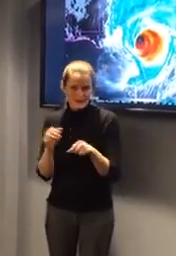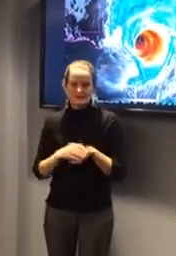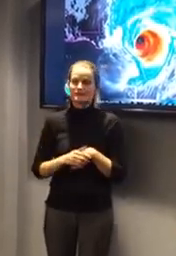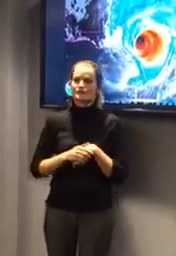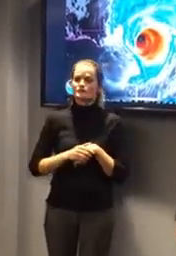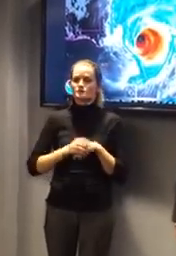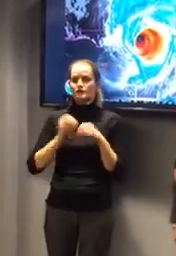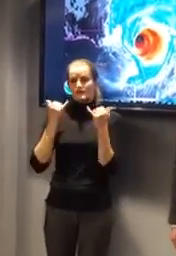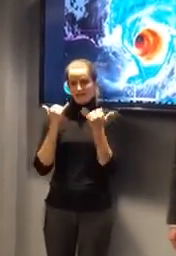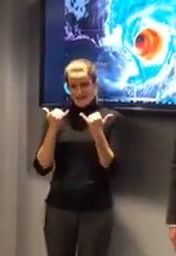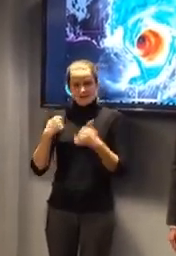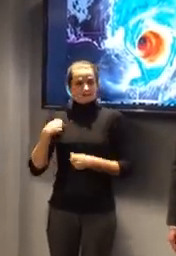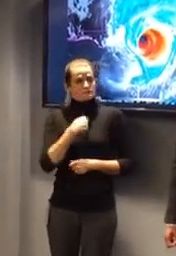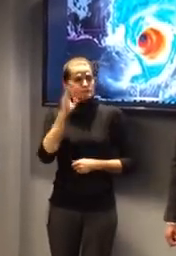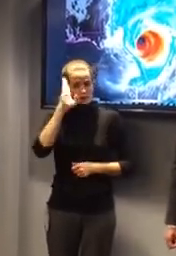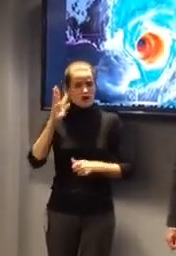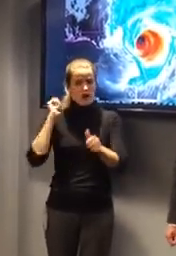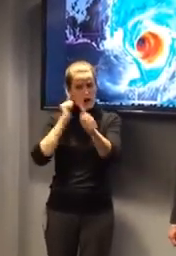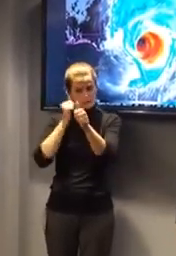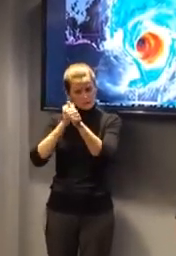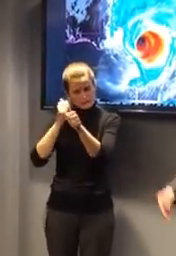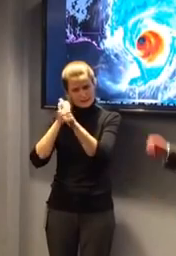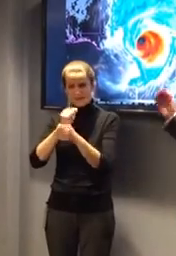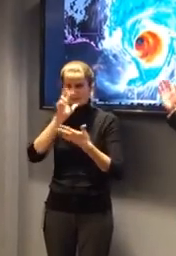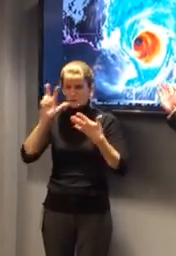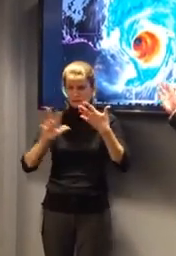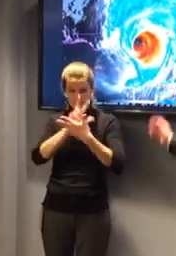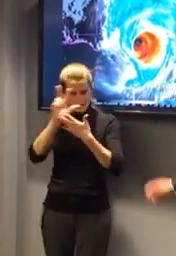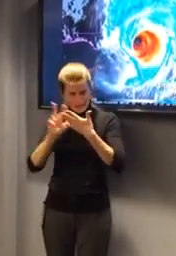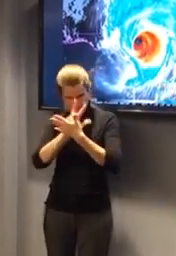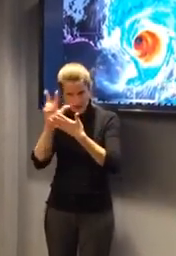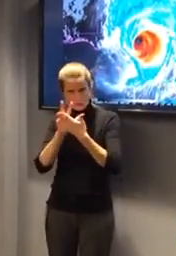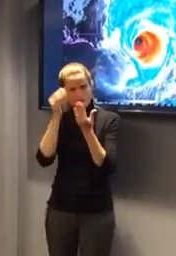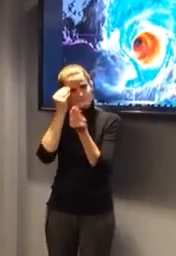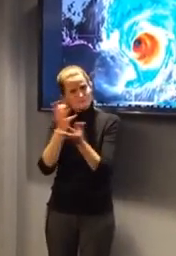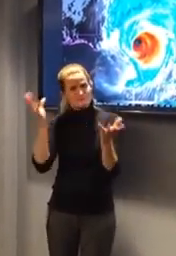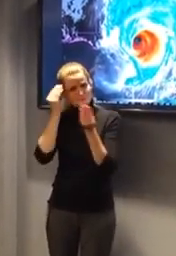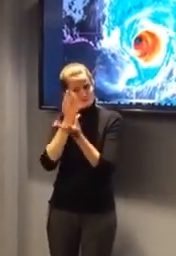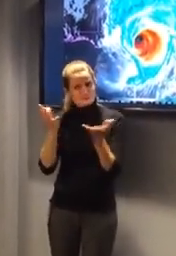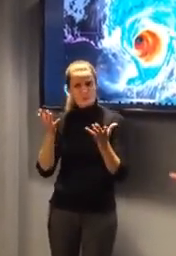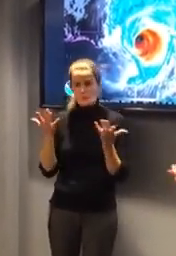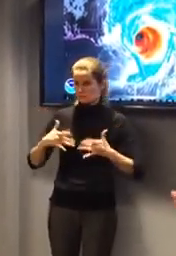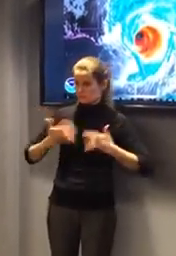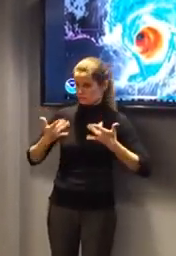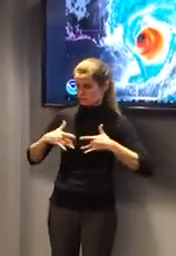Also, you can go to the Weather Prediction Center's web page to get the latest information on the rainfall threat across those areas as well.